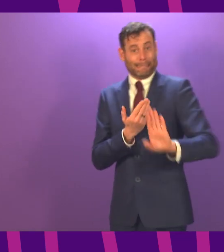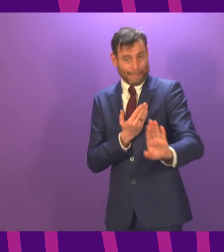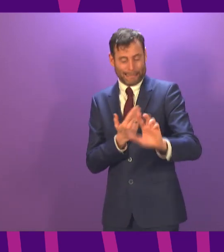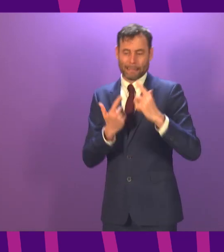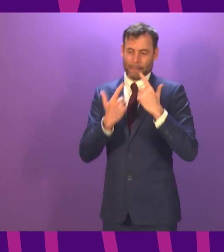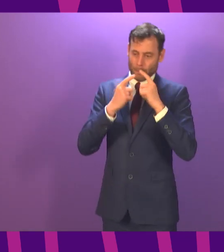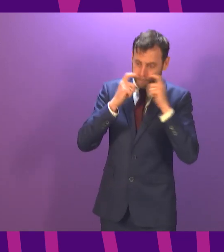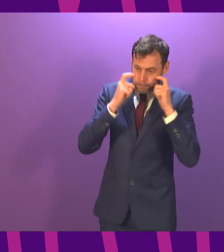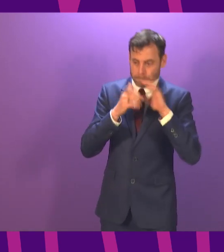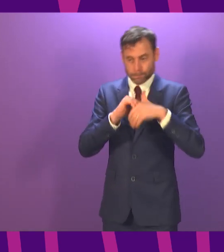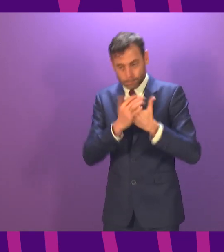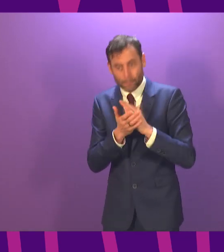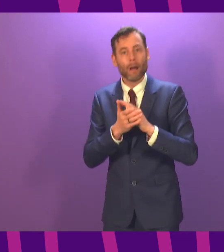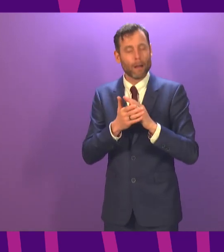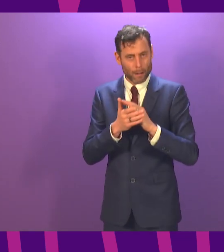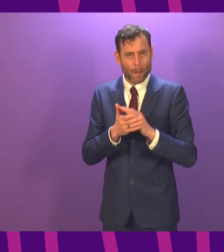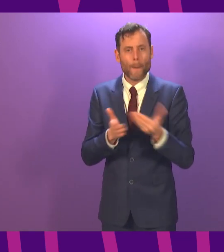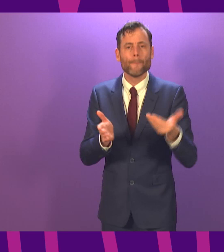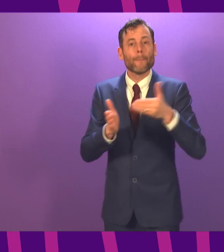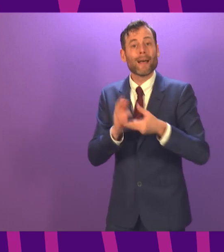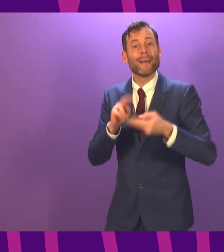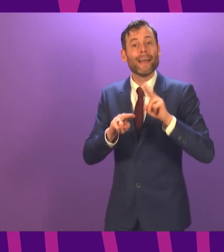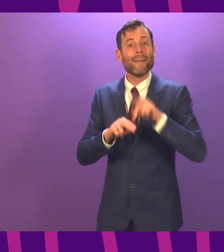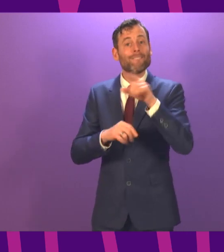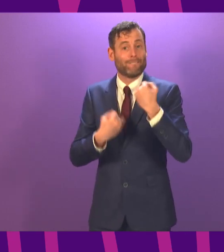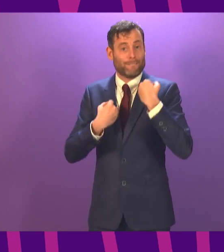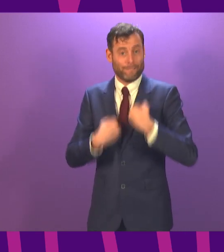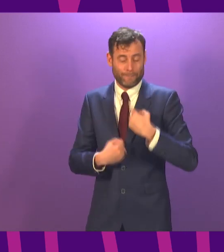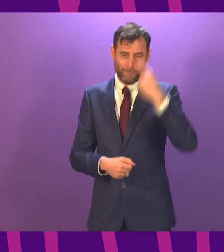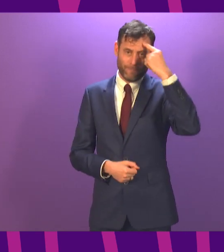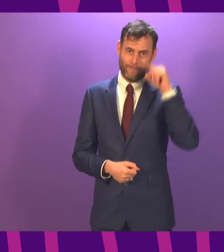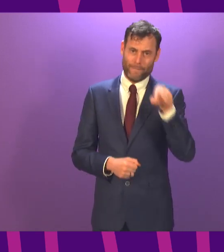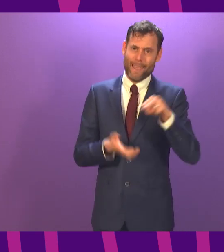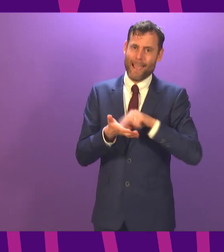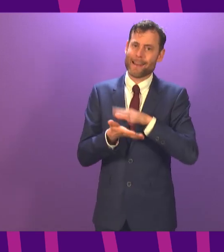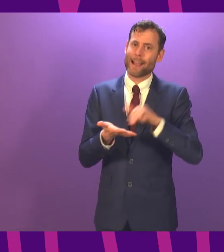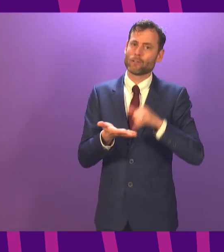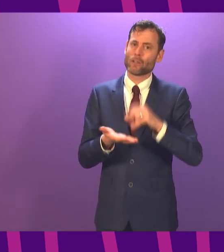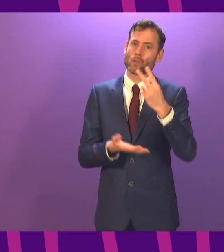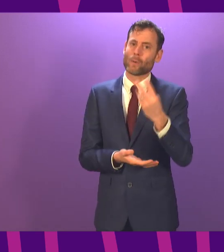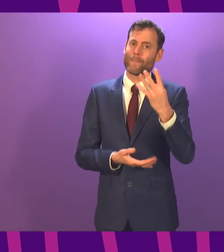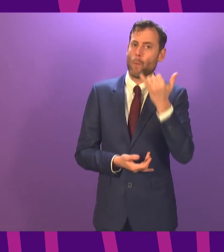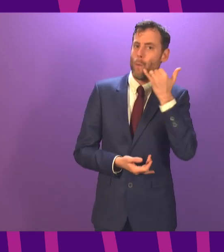virus, and to continue to use the health service when they need it, through the usual channels